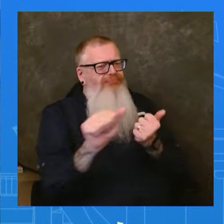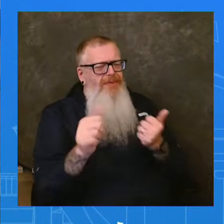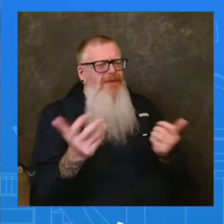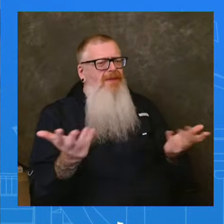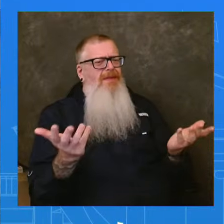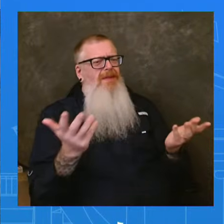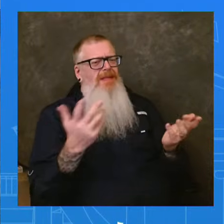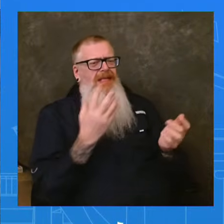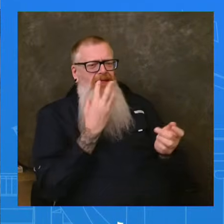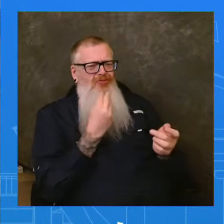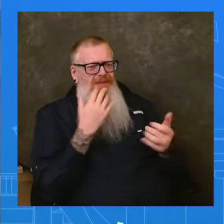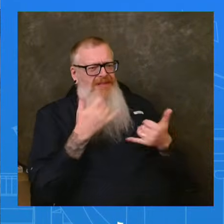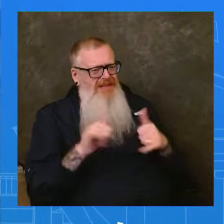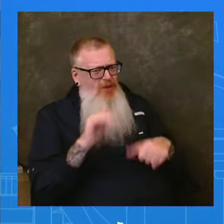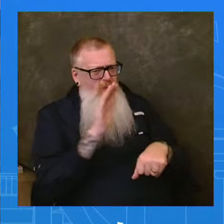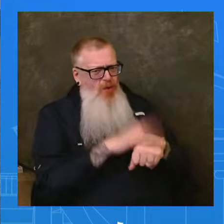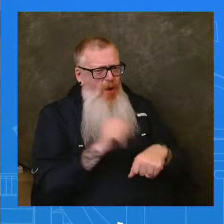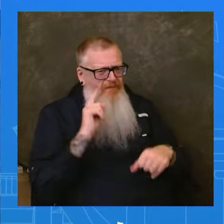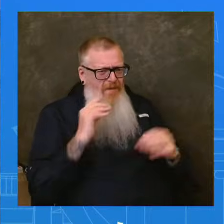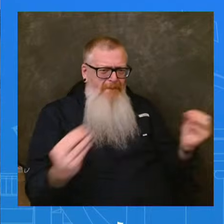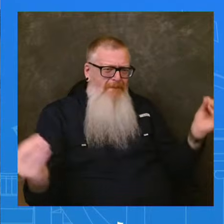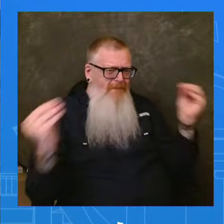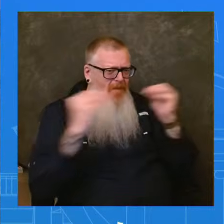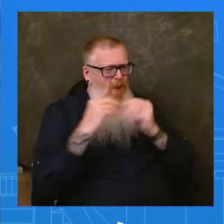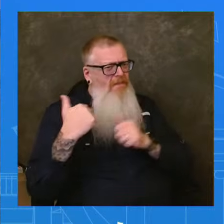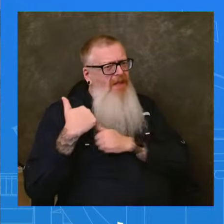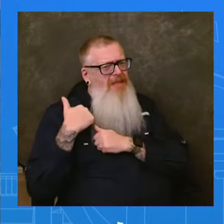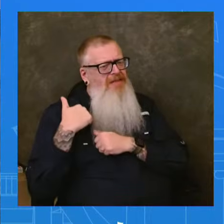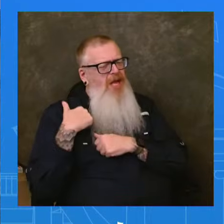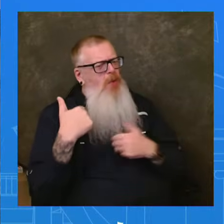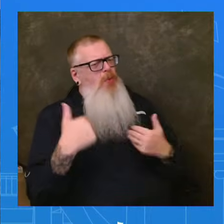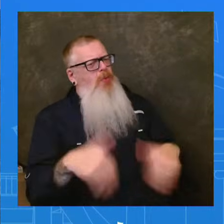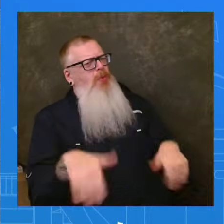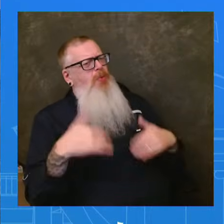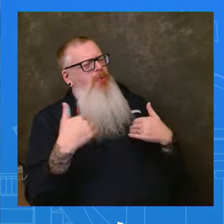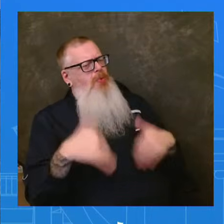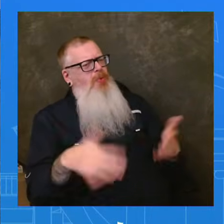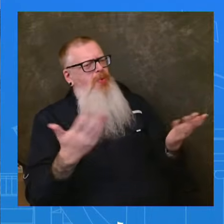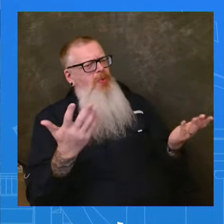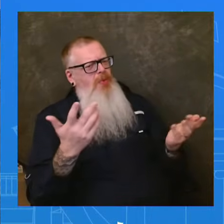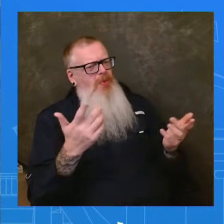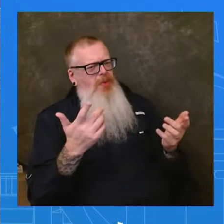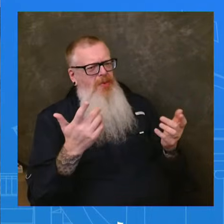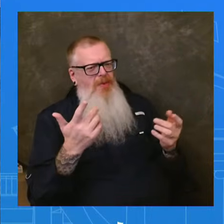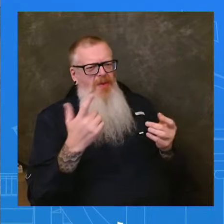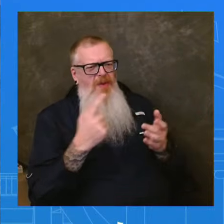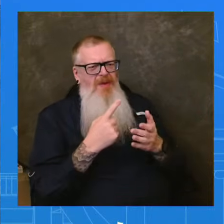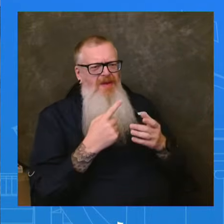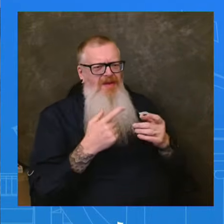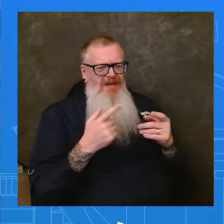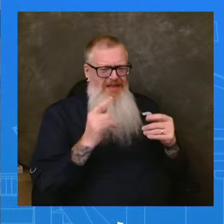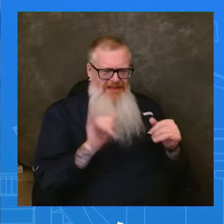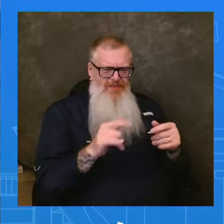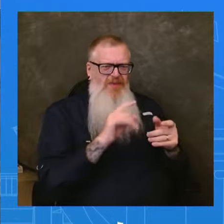And second, is -- isn't that a mission creep? How do you agree with the Israelis on the outcome of the war if Netanyahu said,